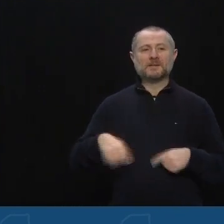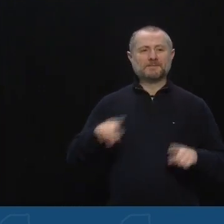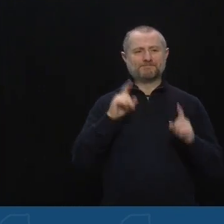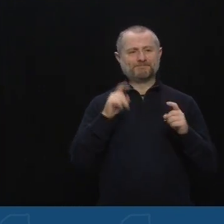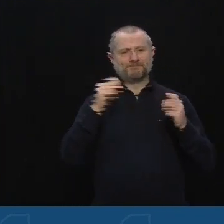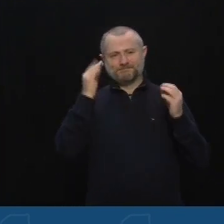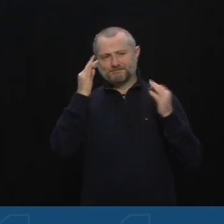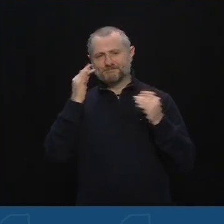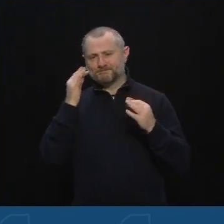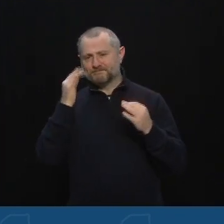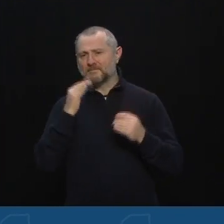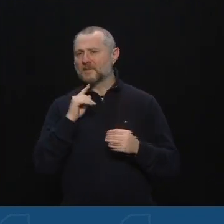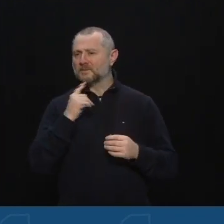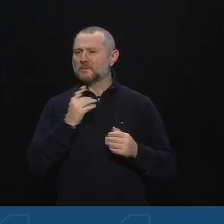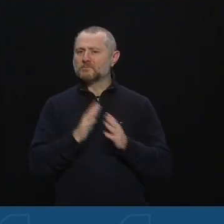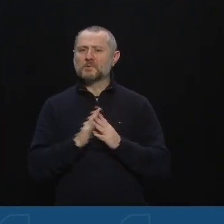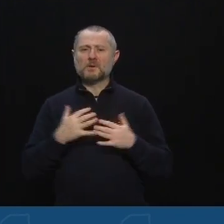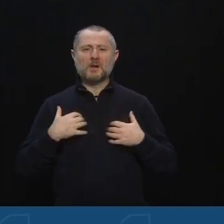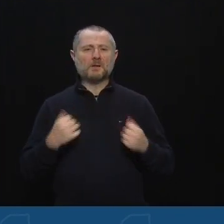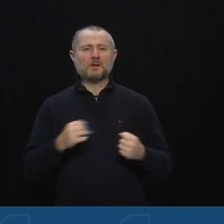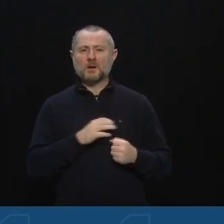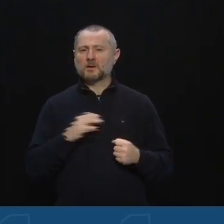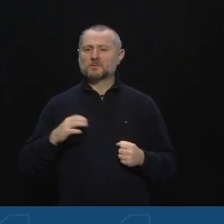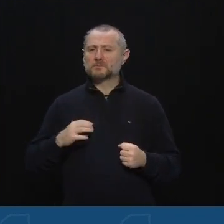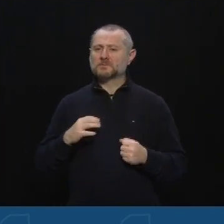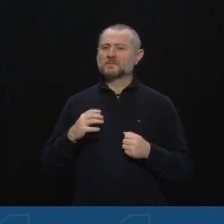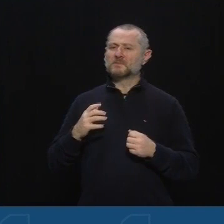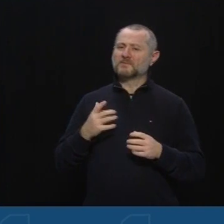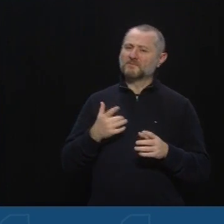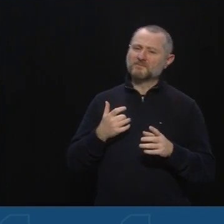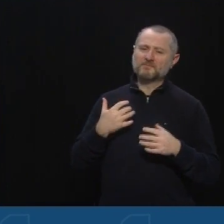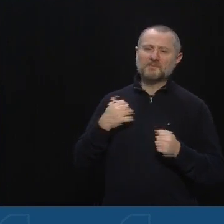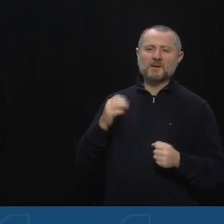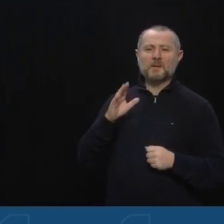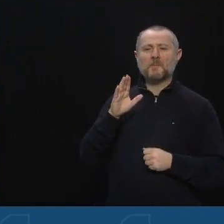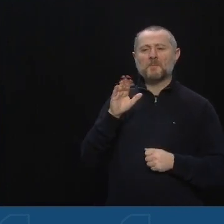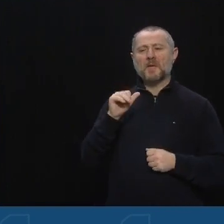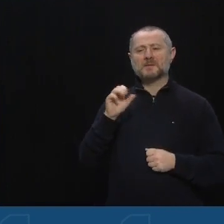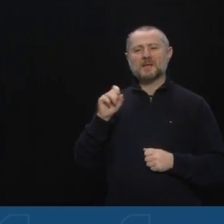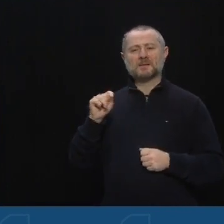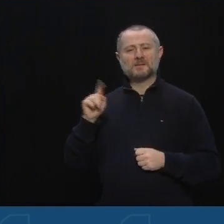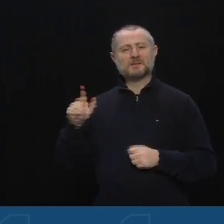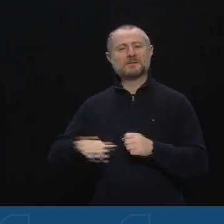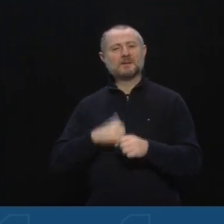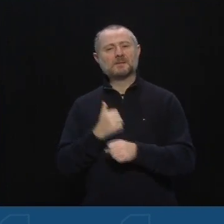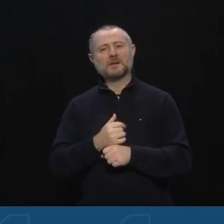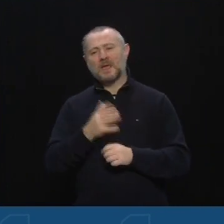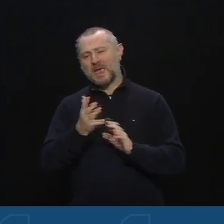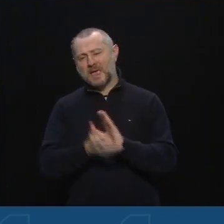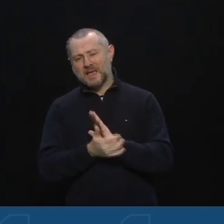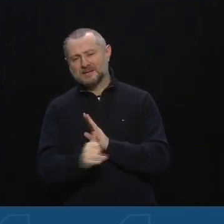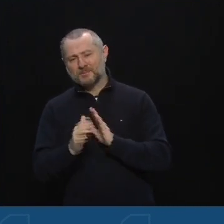SERIOUSLY. SO THEREFORE, I'VE ASKED MY